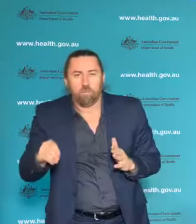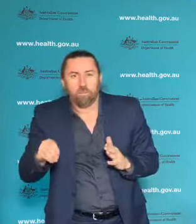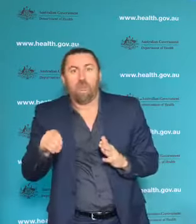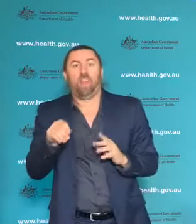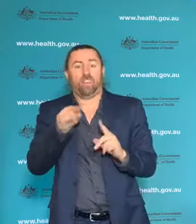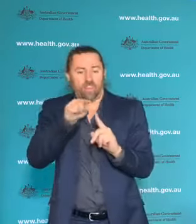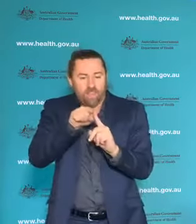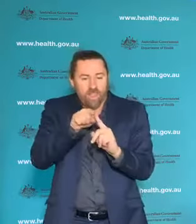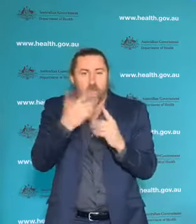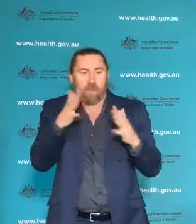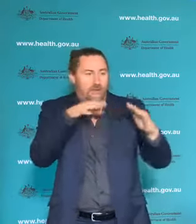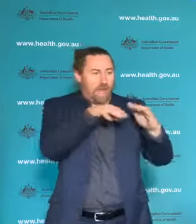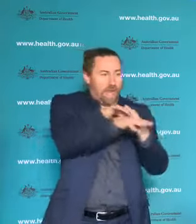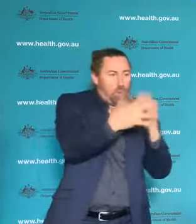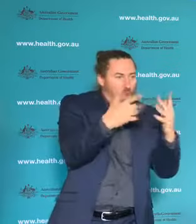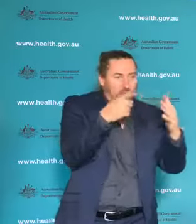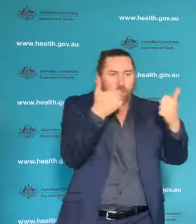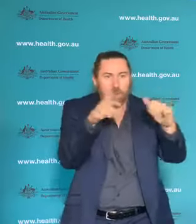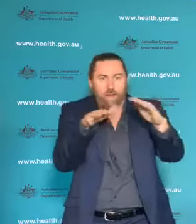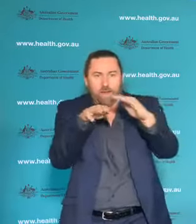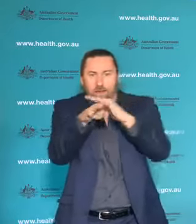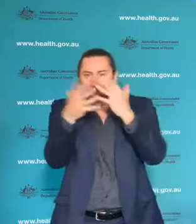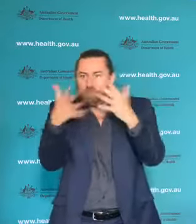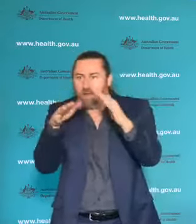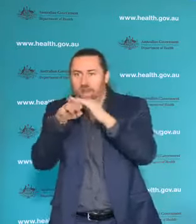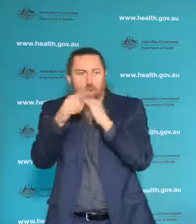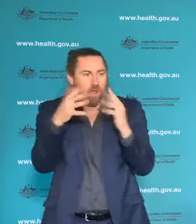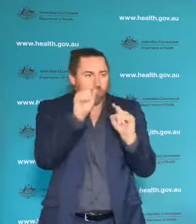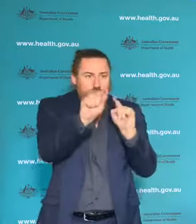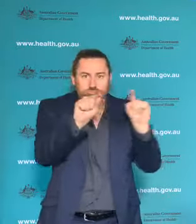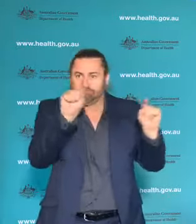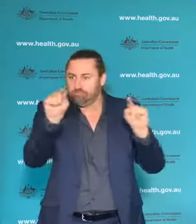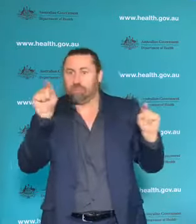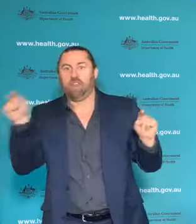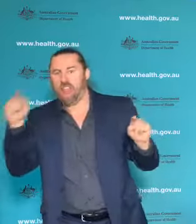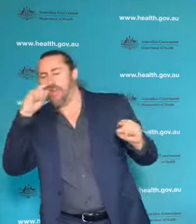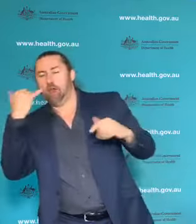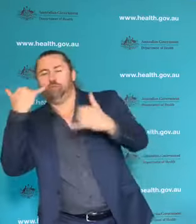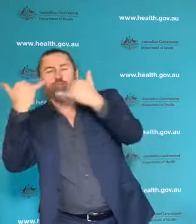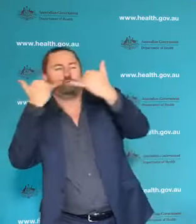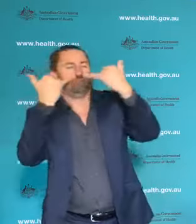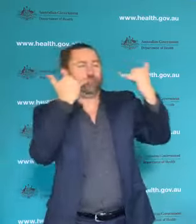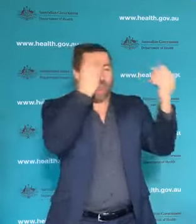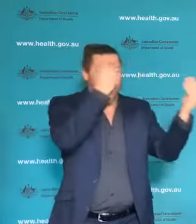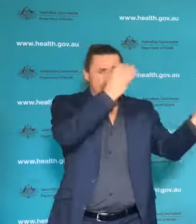venues and facilities which they may have been in, and then we're able to do further contact tracing with the people